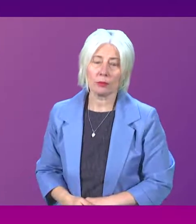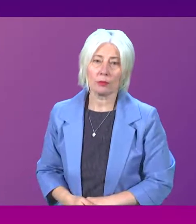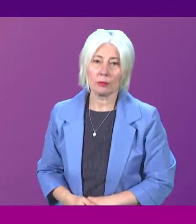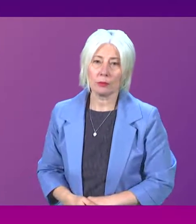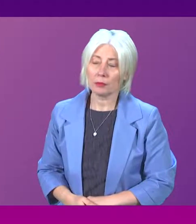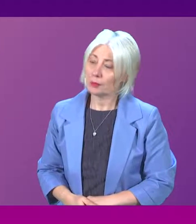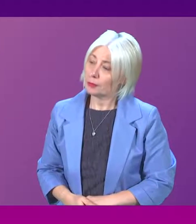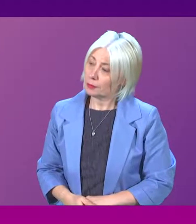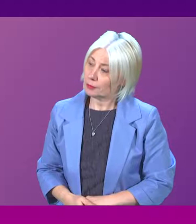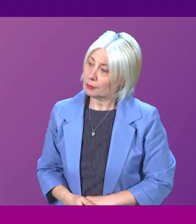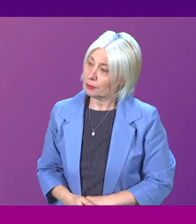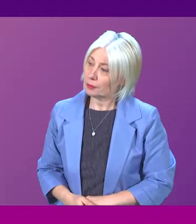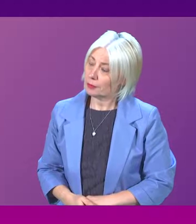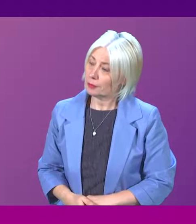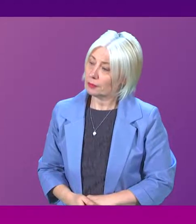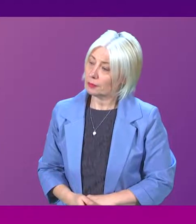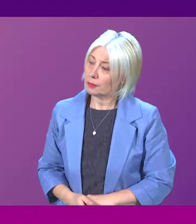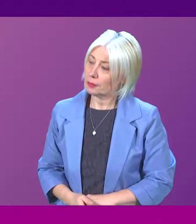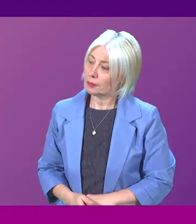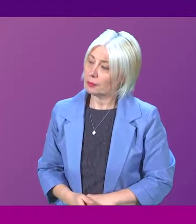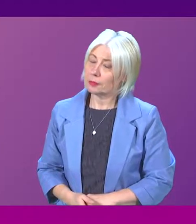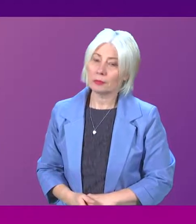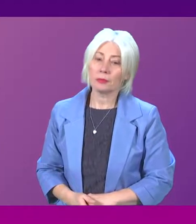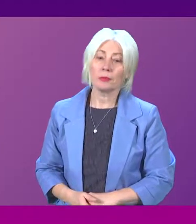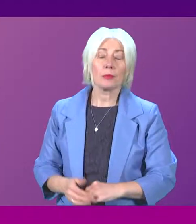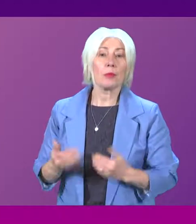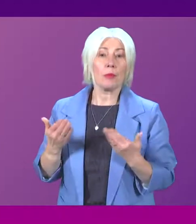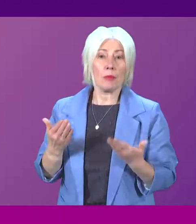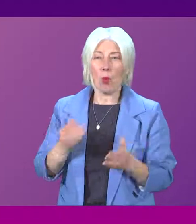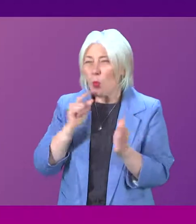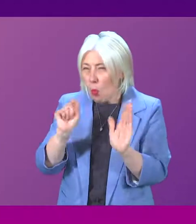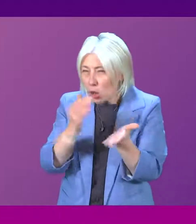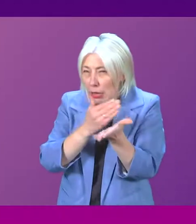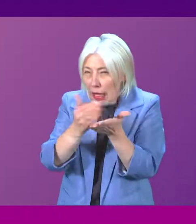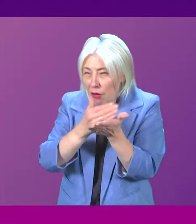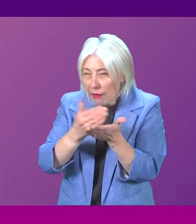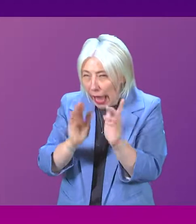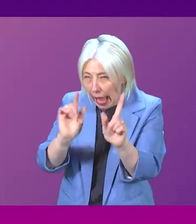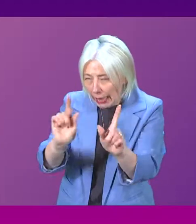I have a point of clarification for the cabinet secretary.